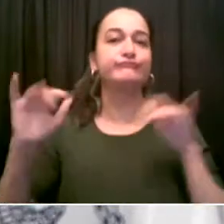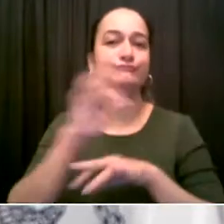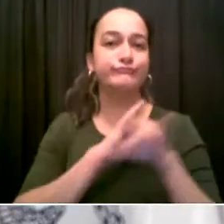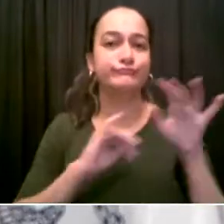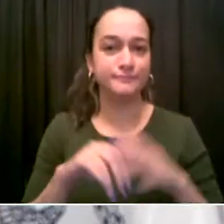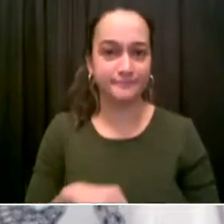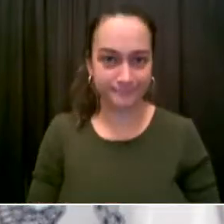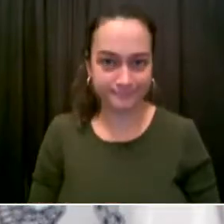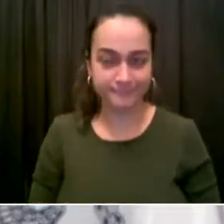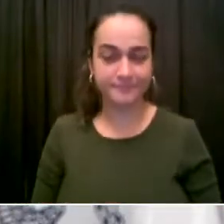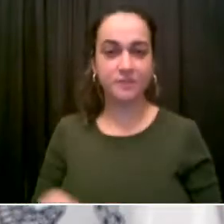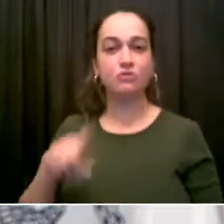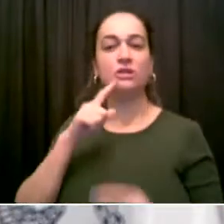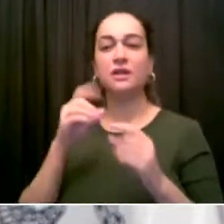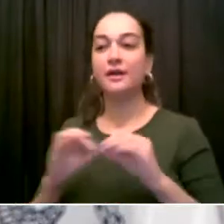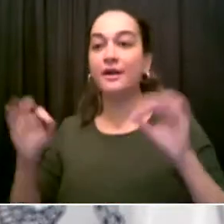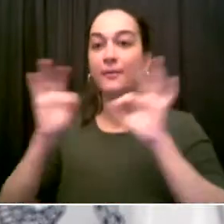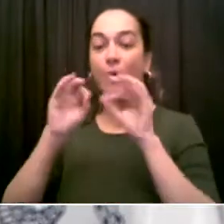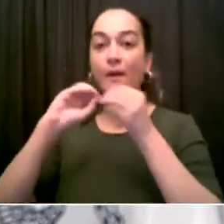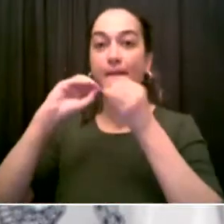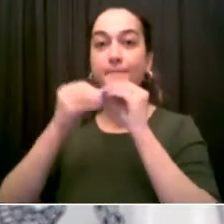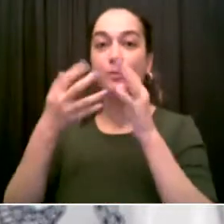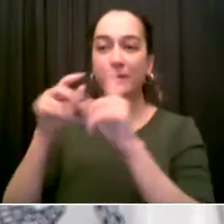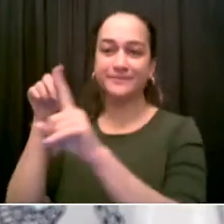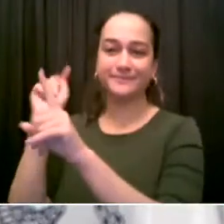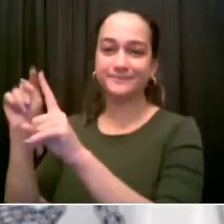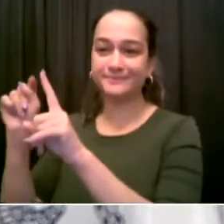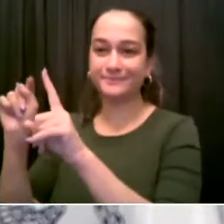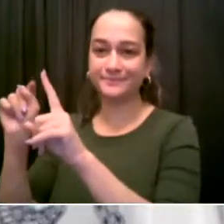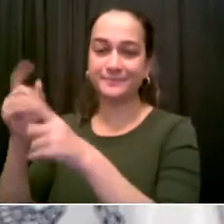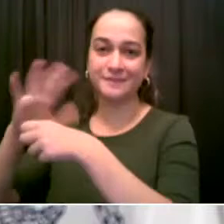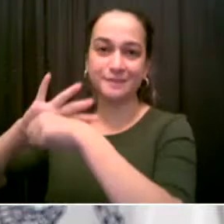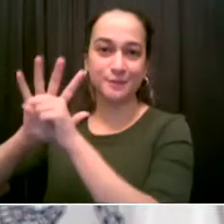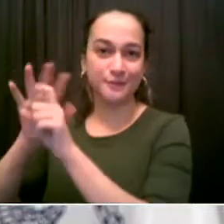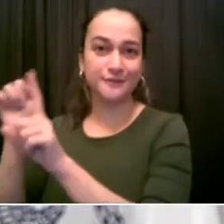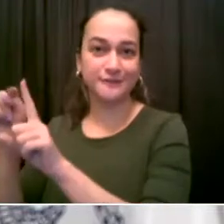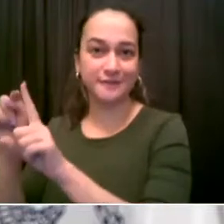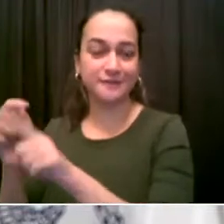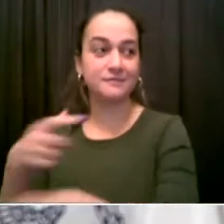IS SO CLEAR. EVERY DAY VACCINATIONS AND COVID GO LOWER